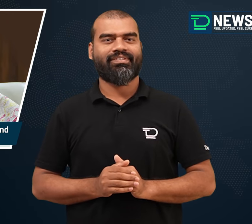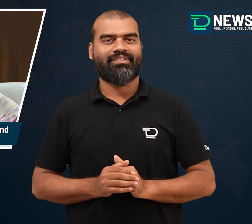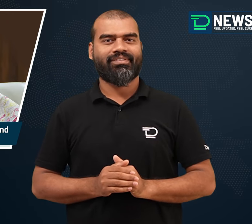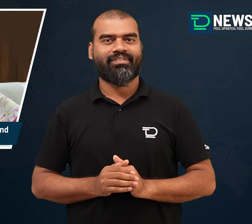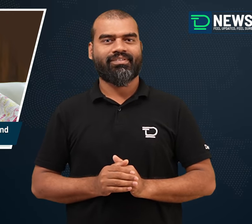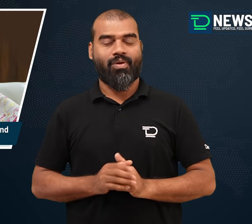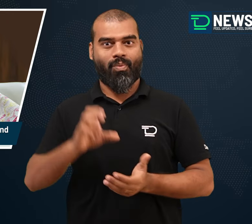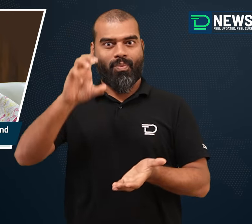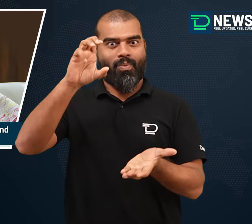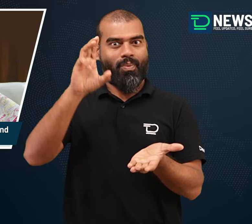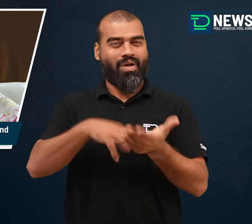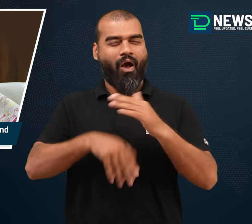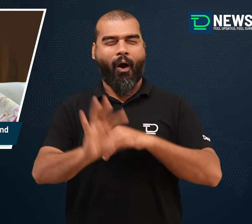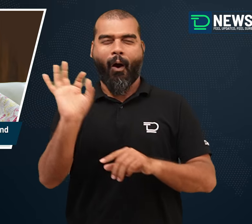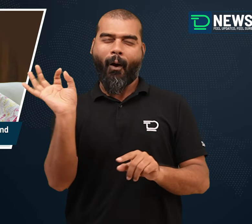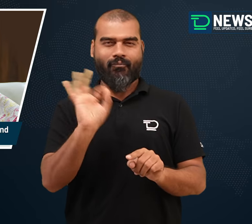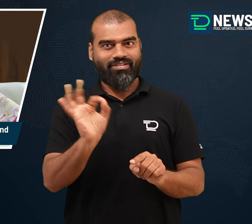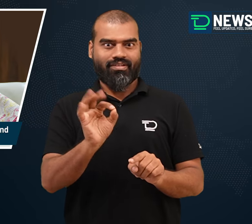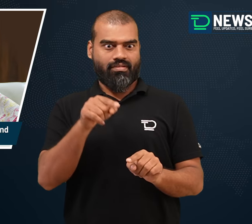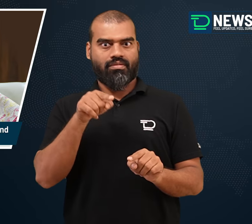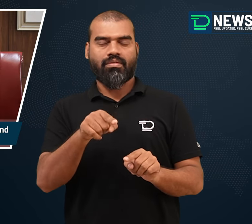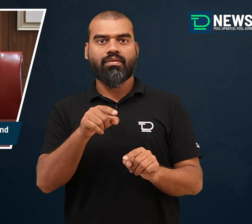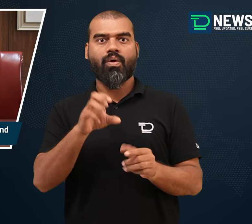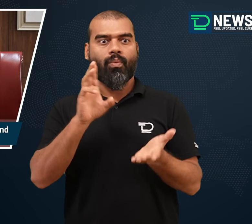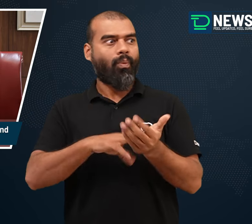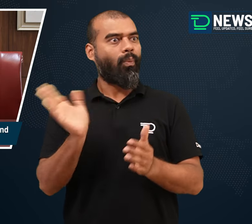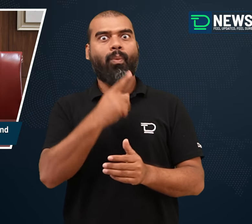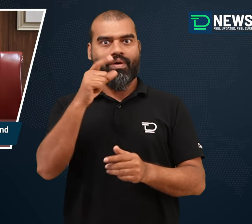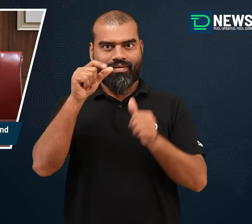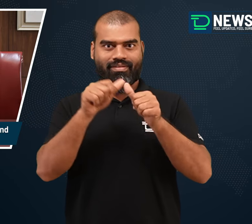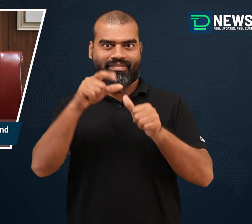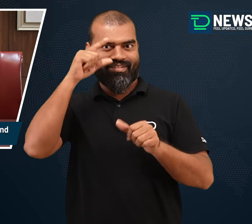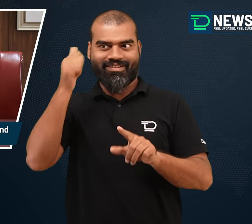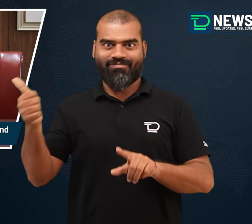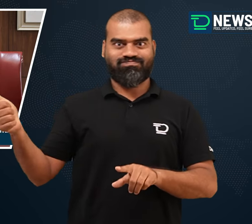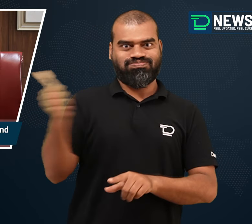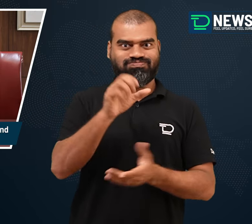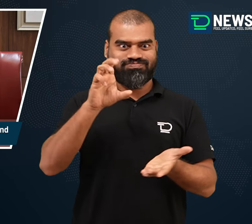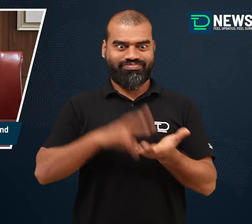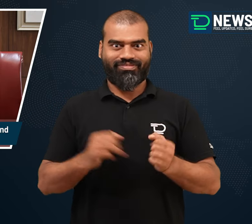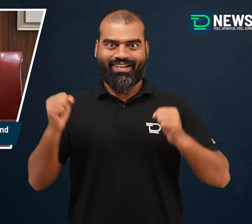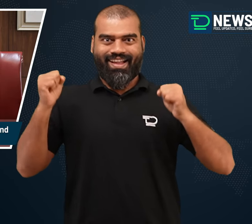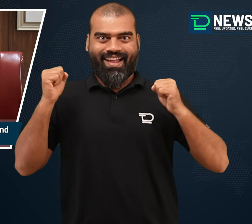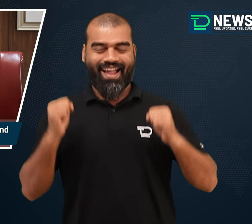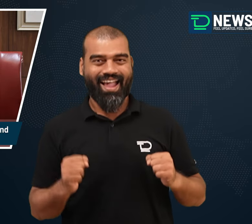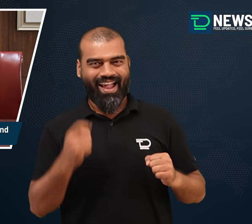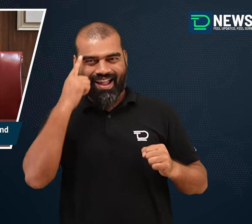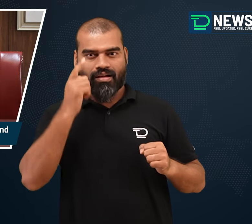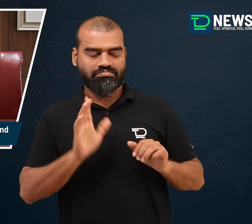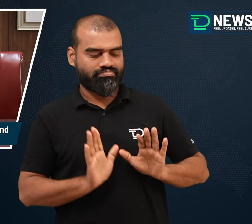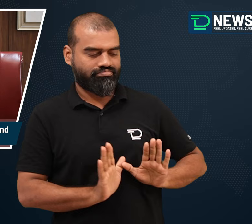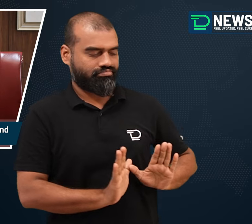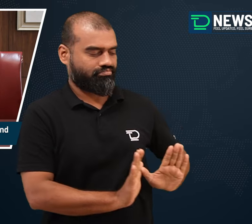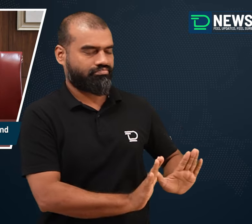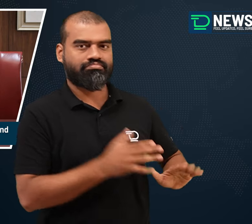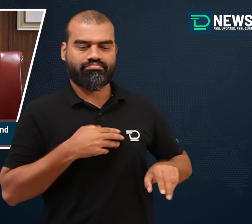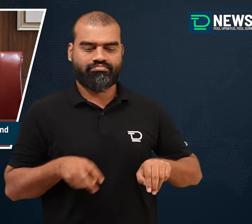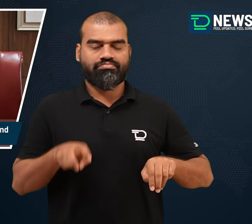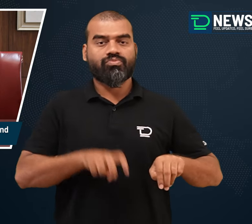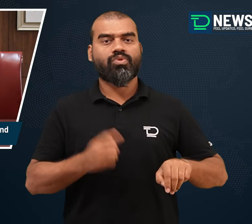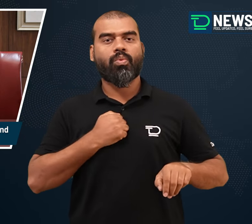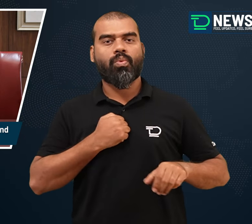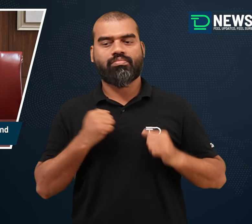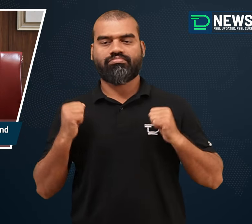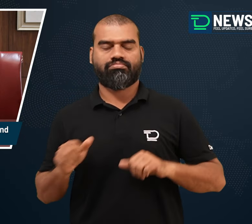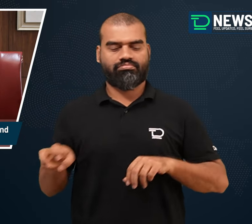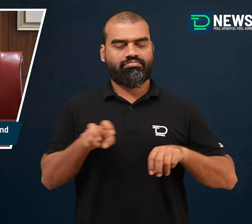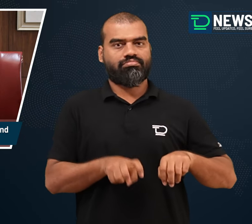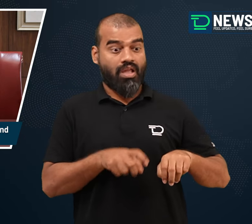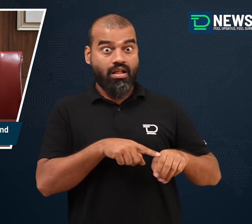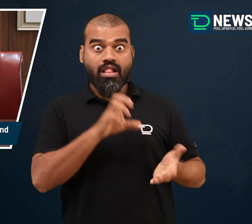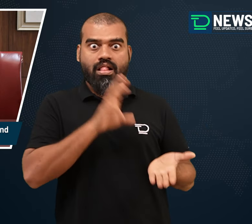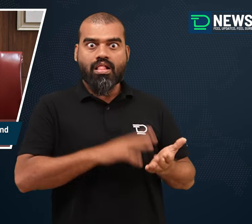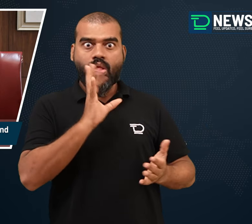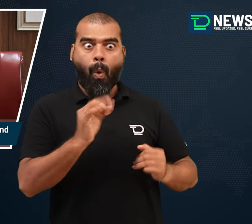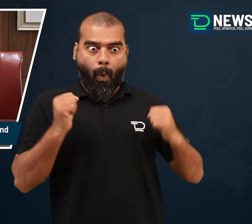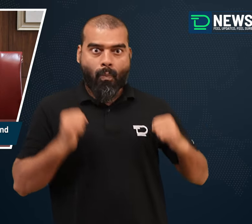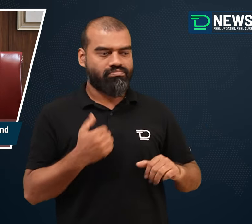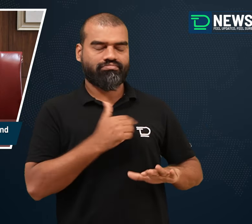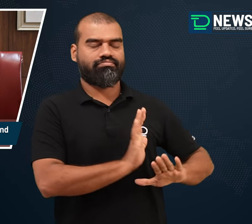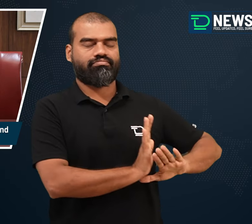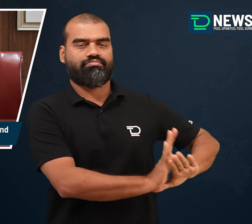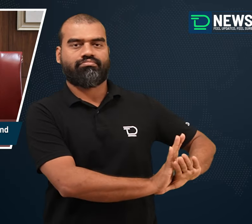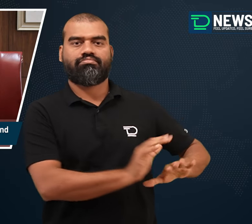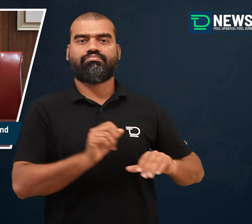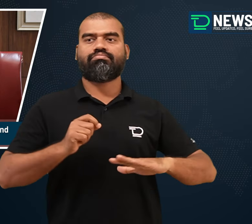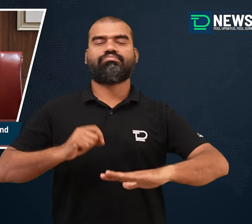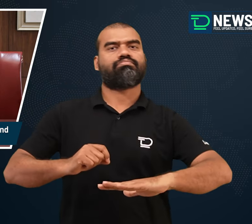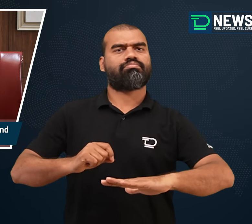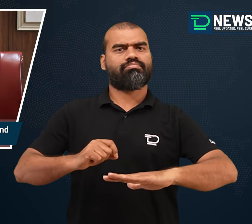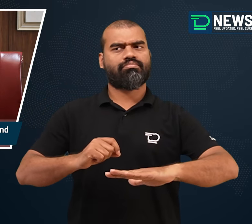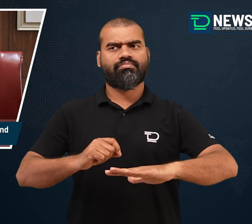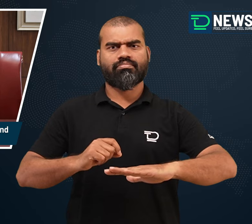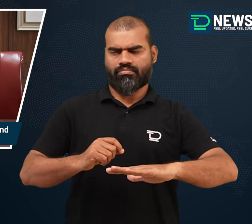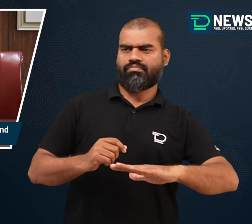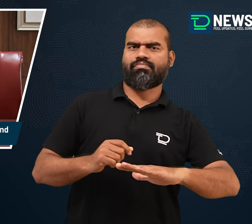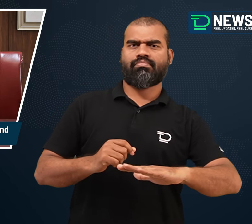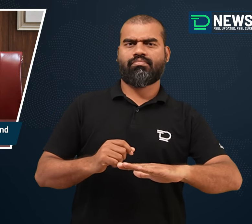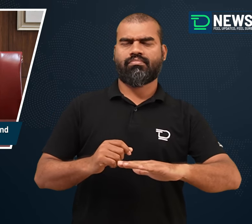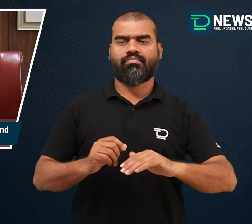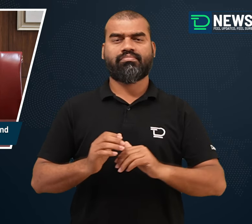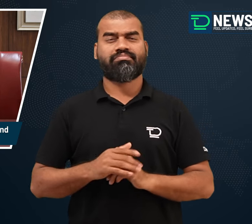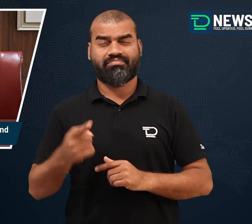Atishi, who came to take charge of the secretariat, was sitting on another chair near the chief minister's chair.